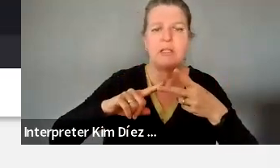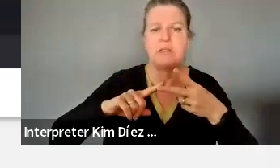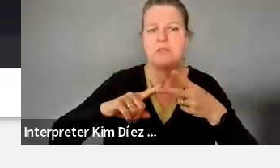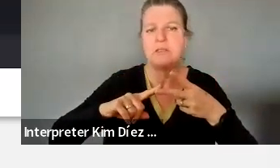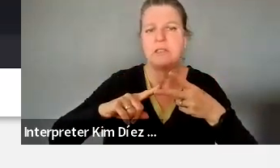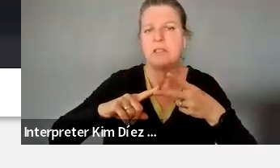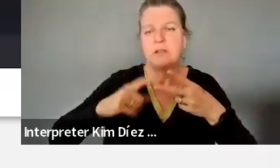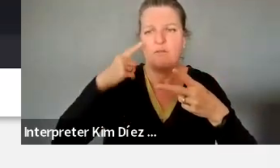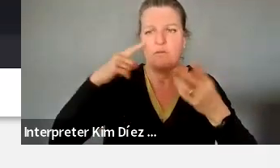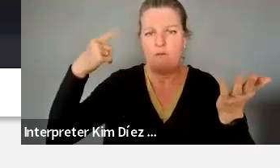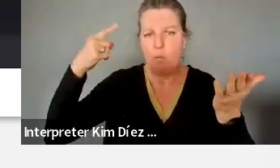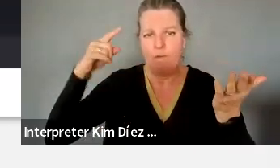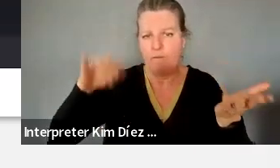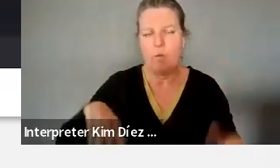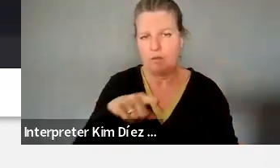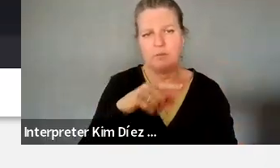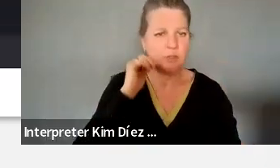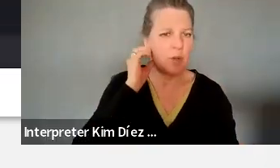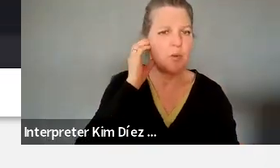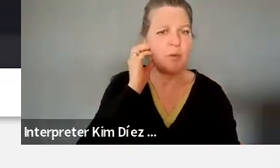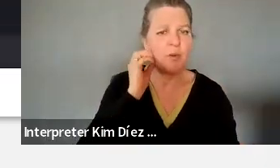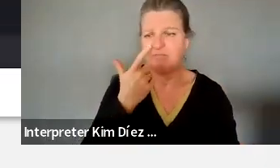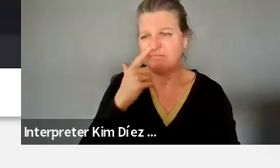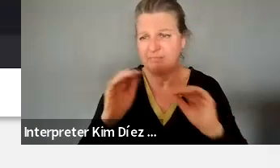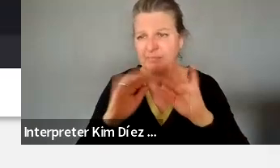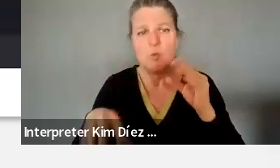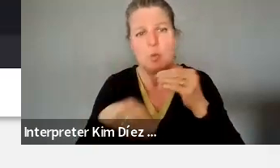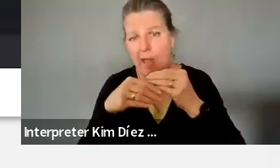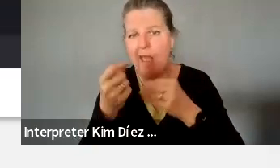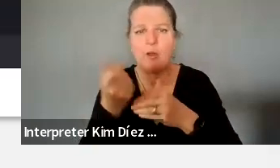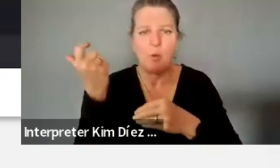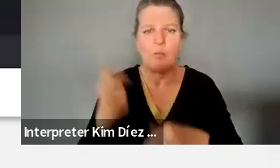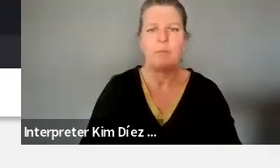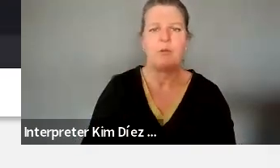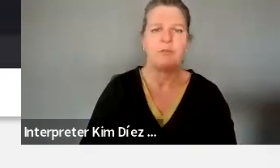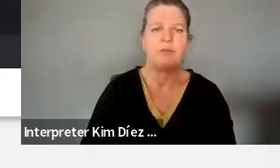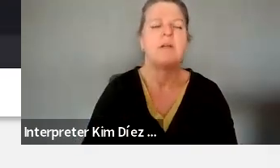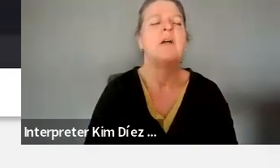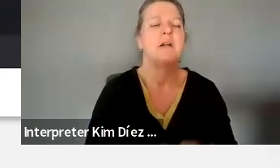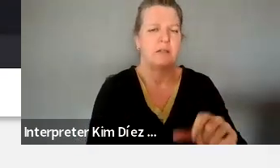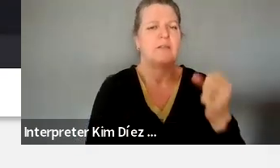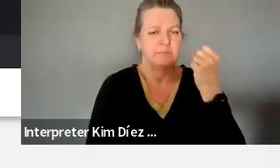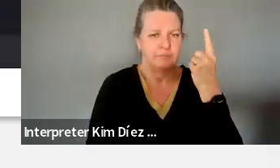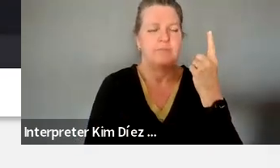right here, so it's pretty straightforward to add and remove new sections. [Tom] Okay, yeah, until you scrolled down there,